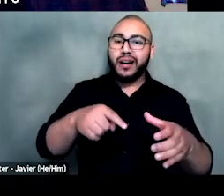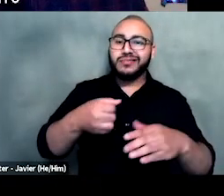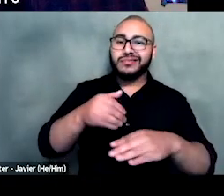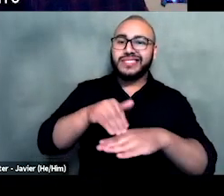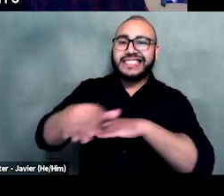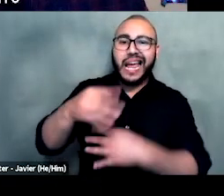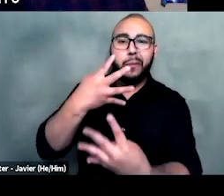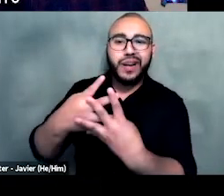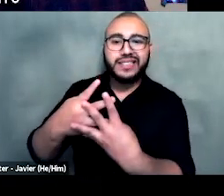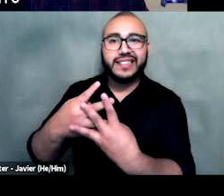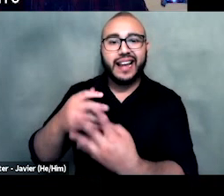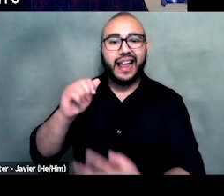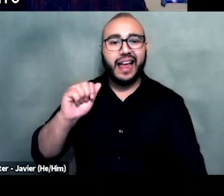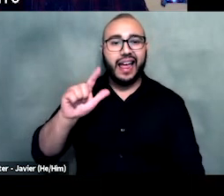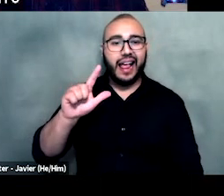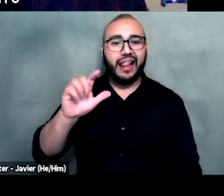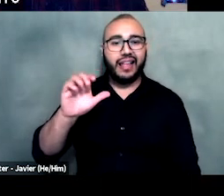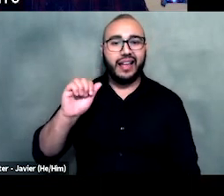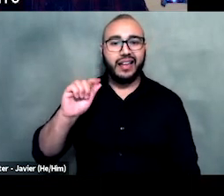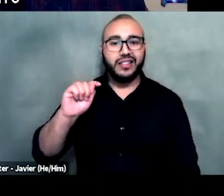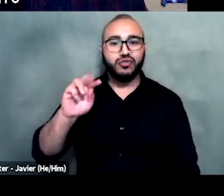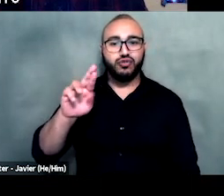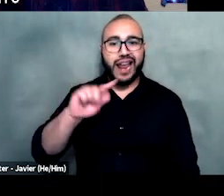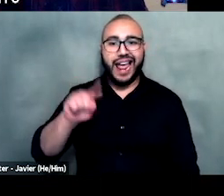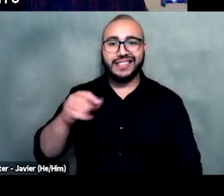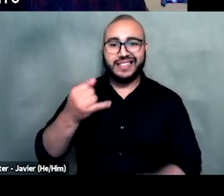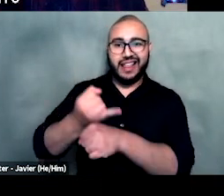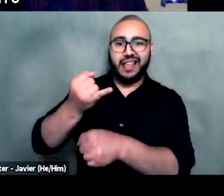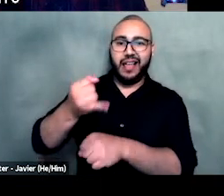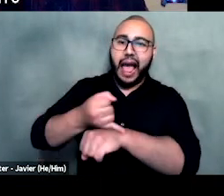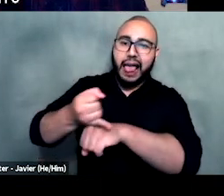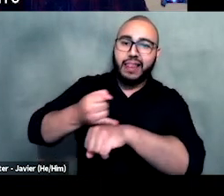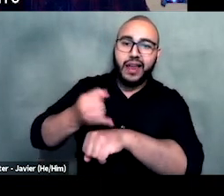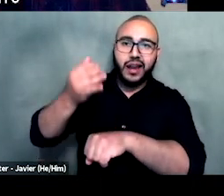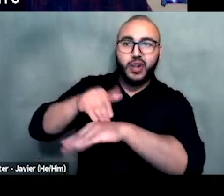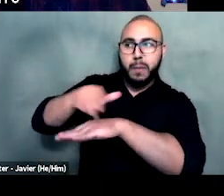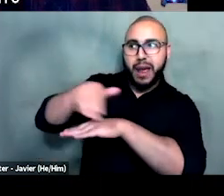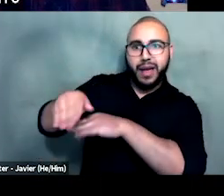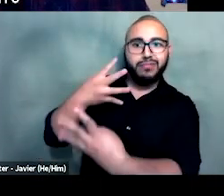prisoners at Alcatraz to send their, because they refuse to send their kids to boarding